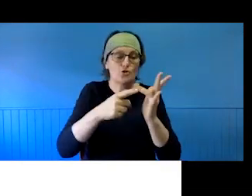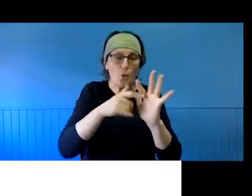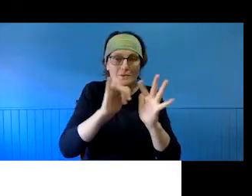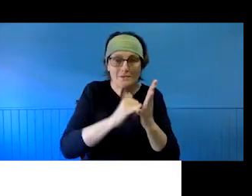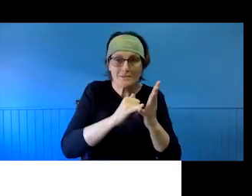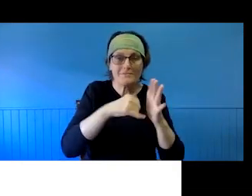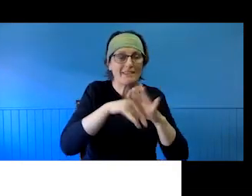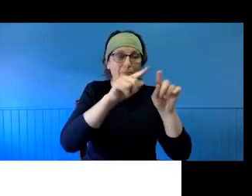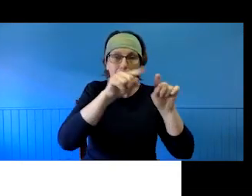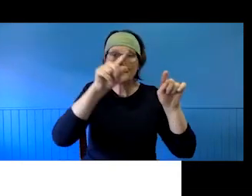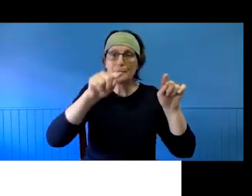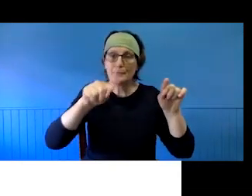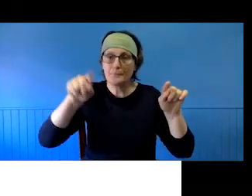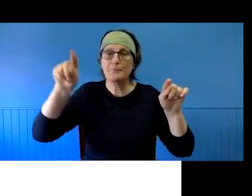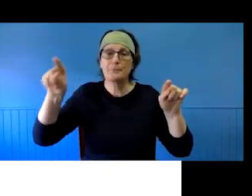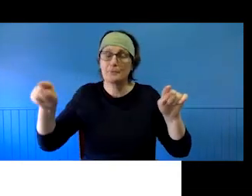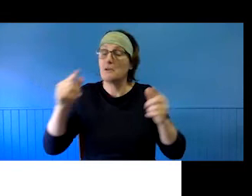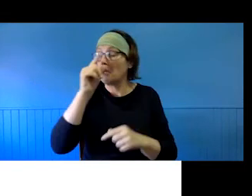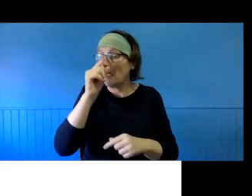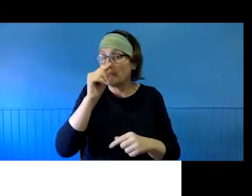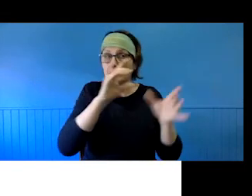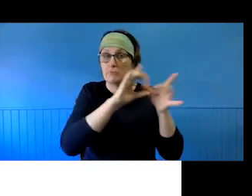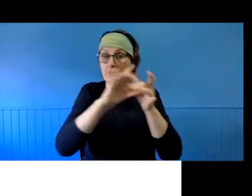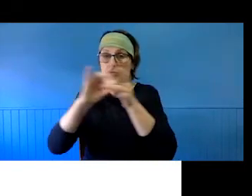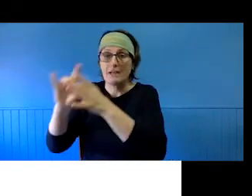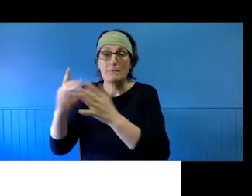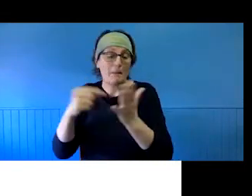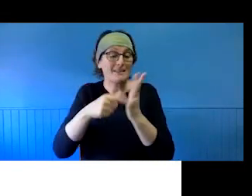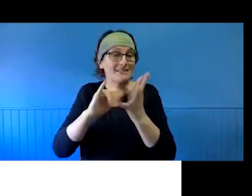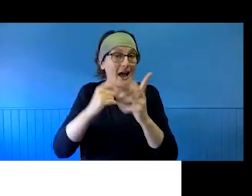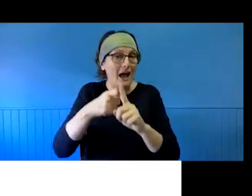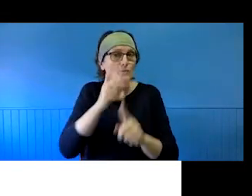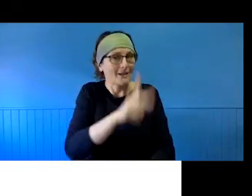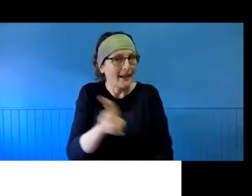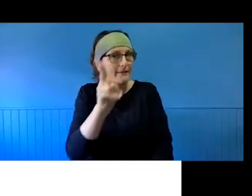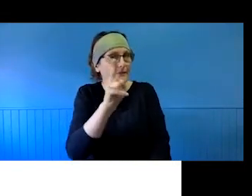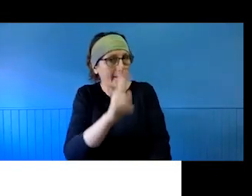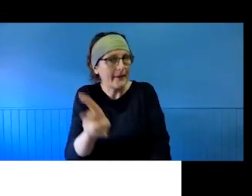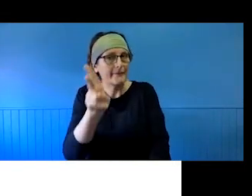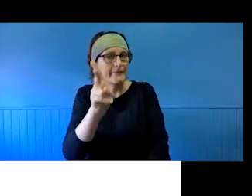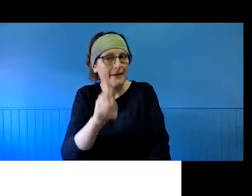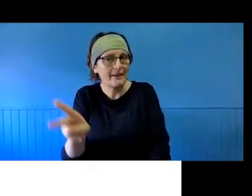There's certain tasks we use over and over again, those are repetition.